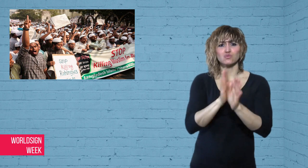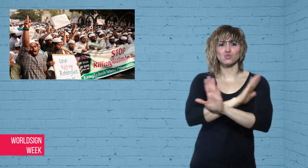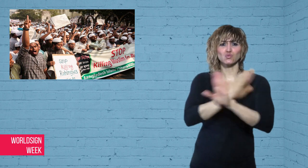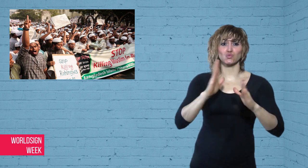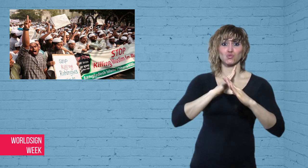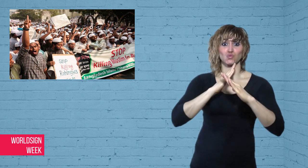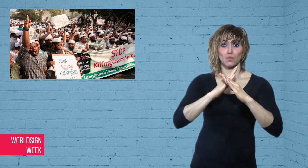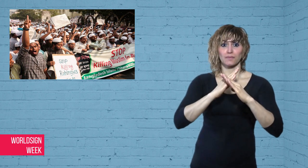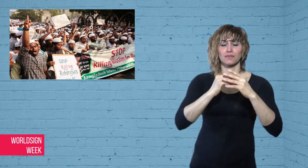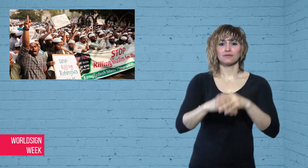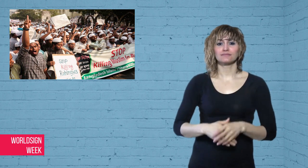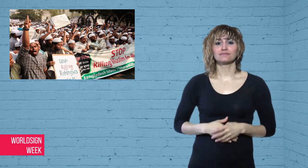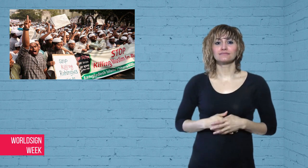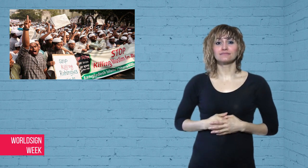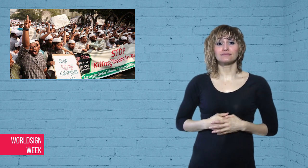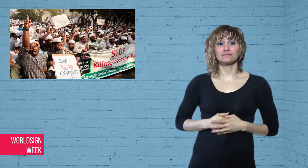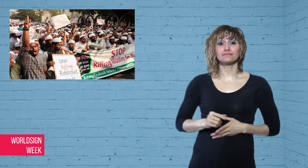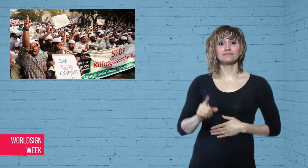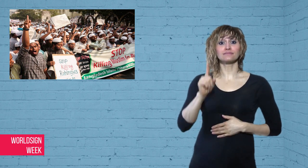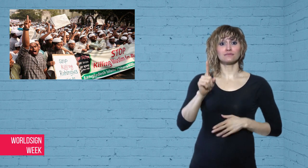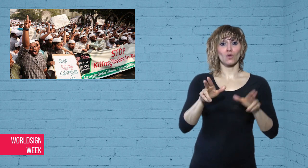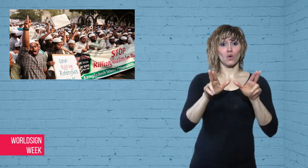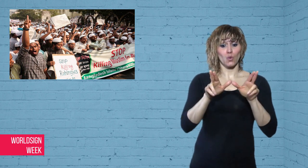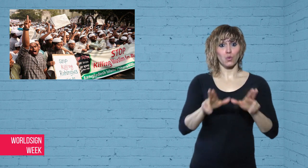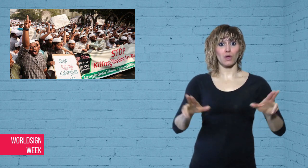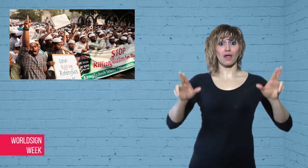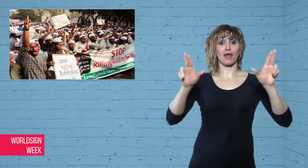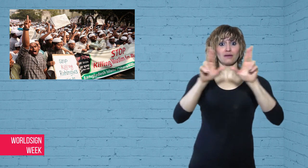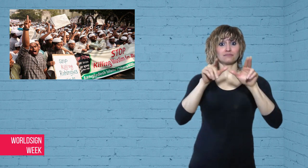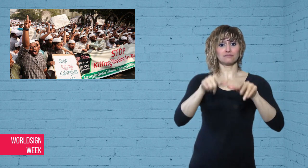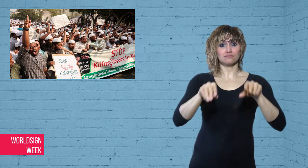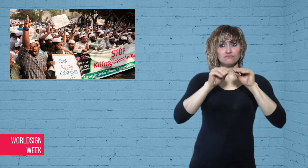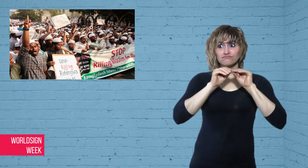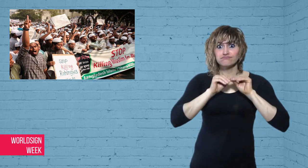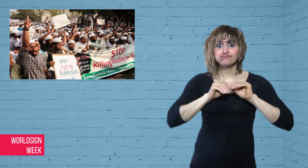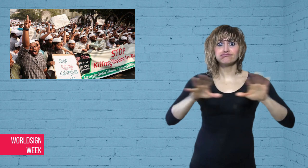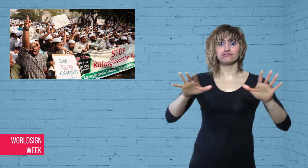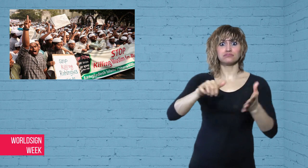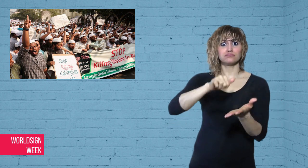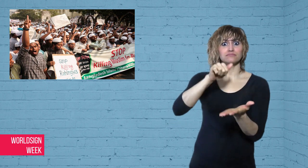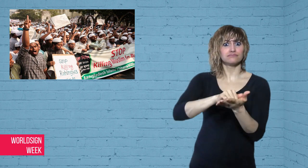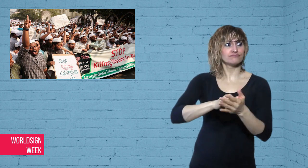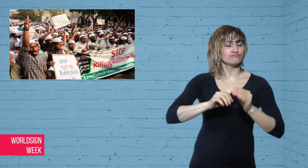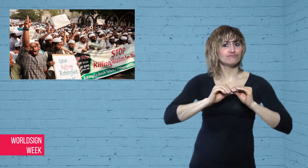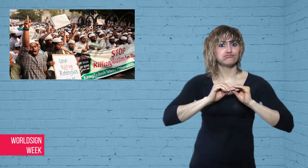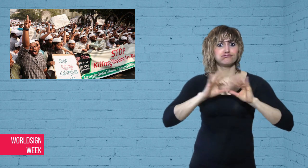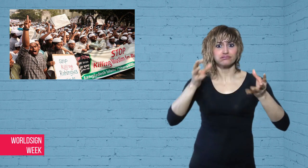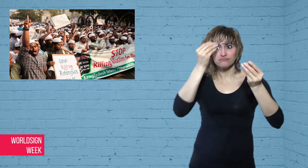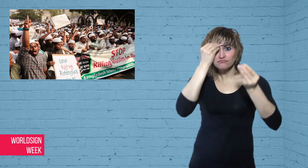With the release of the report, the